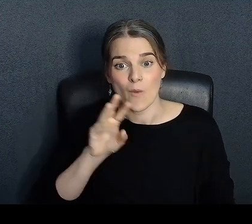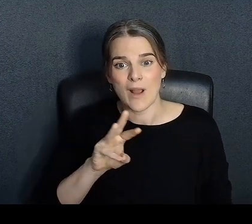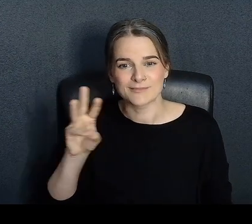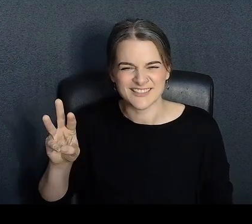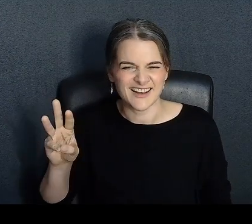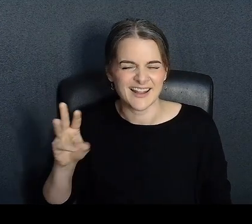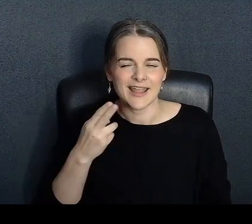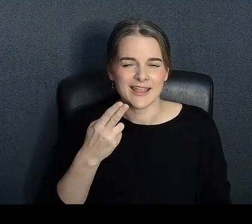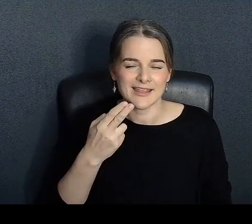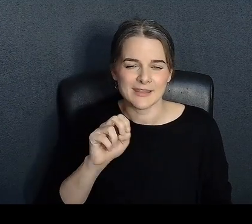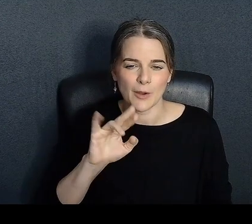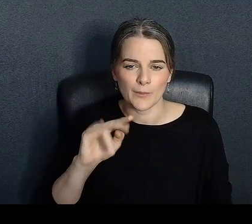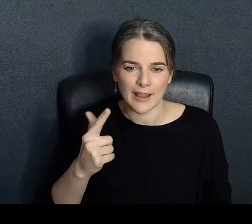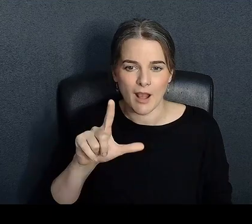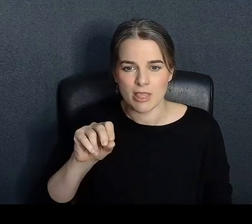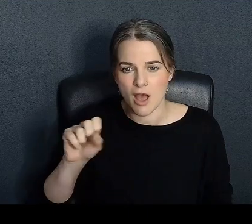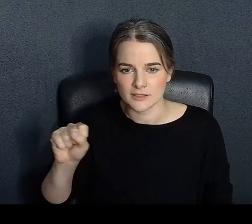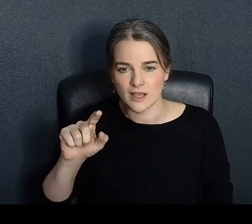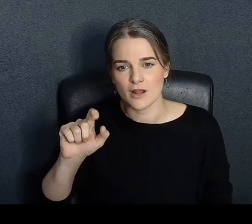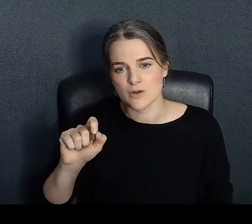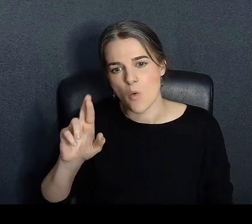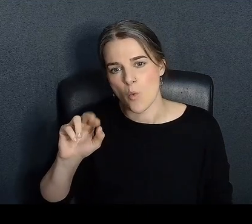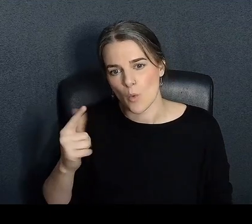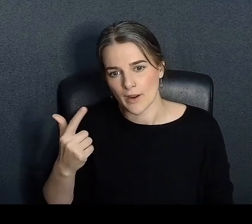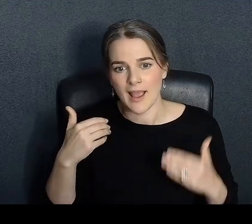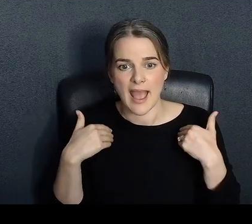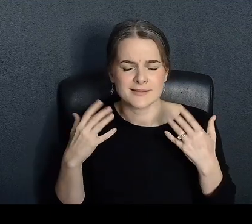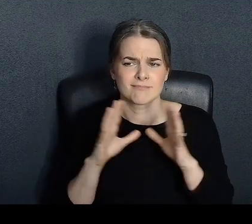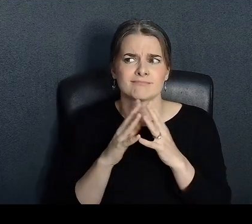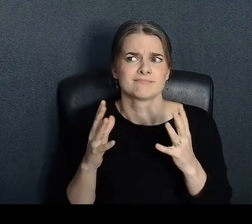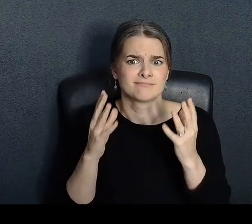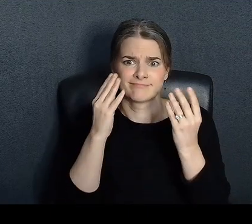has lots of great information. I left the website there at the bottom.